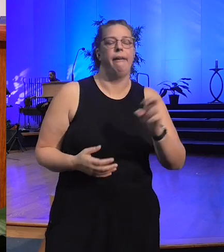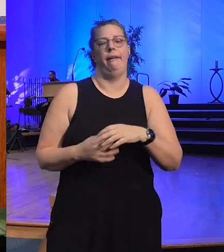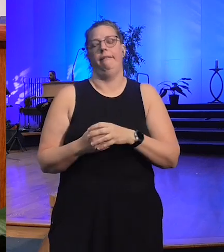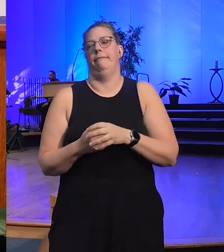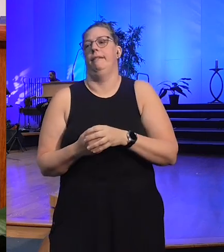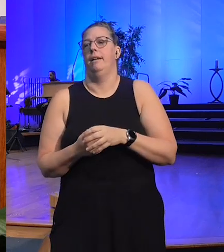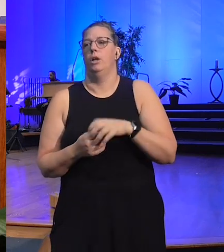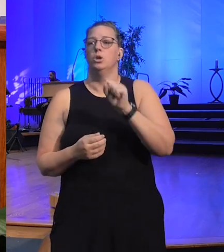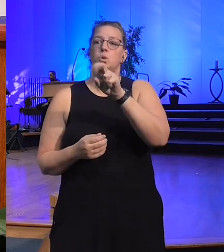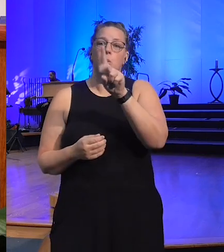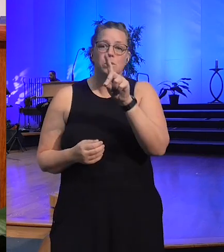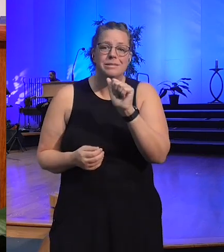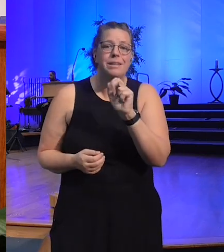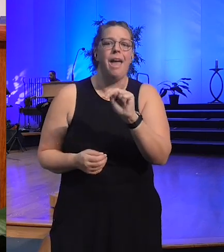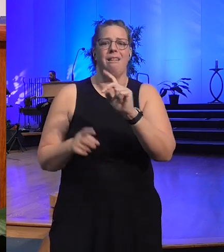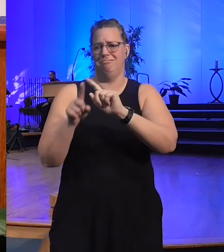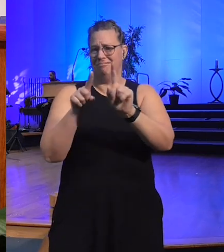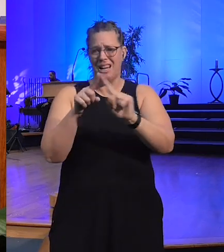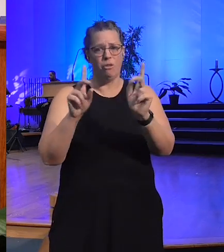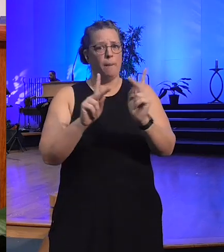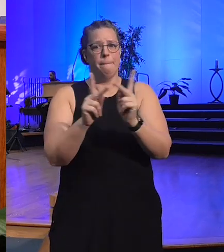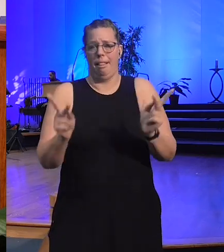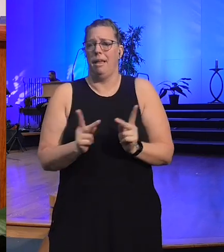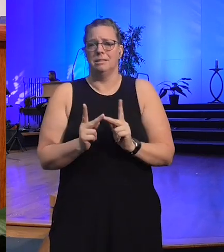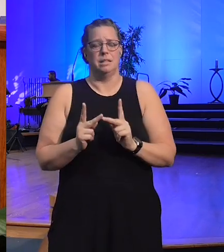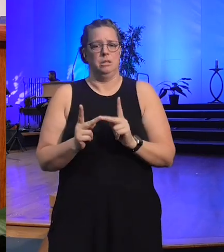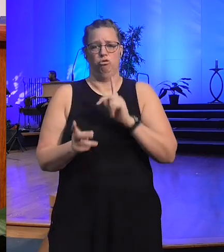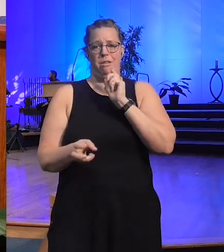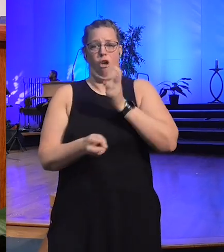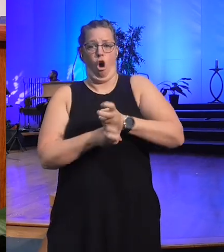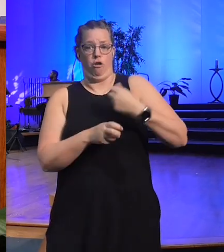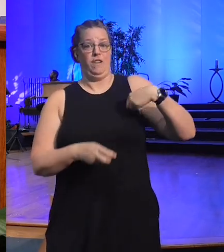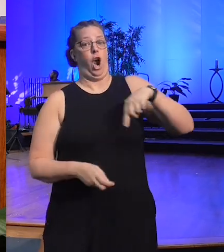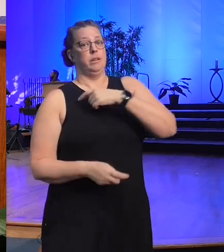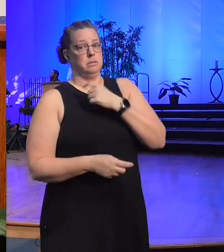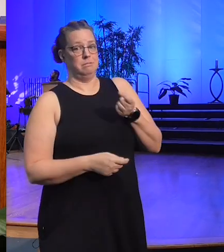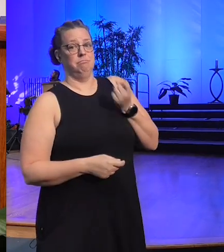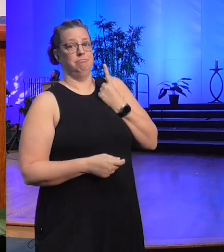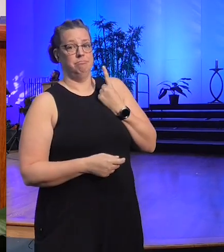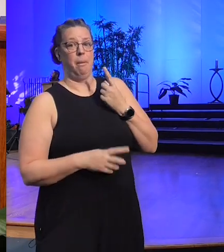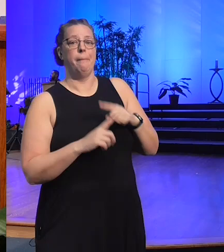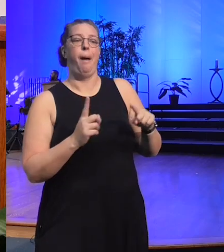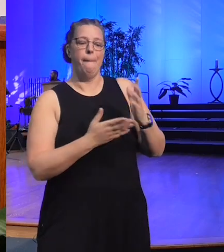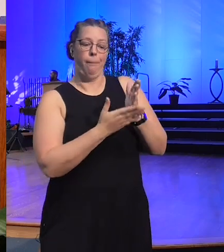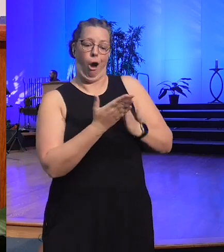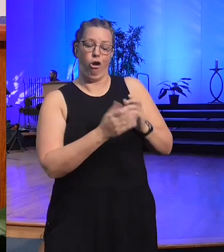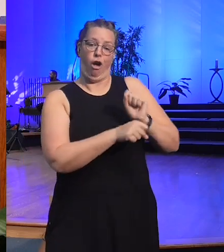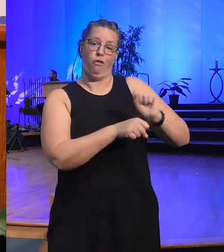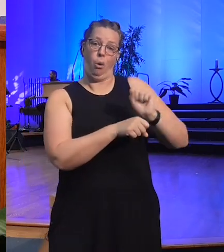in the world it's hard to comprehend and yet part of our work as spiritual practitioners is